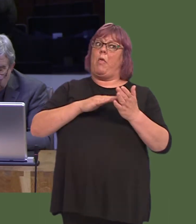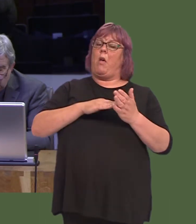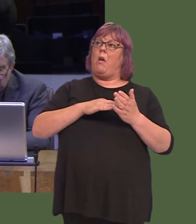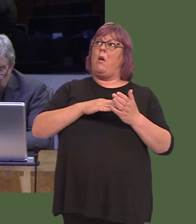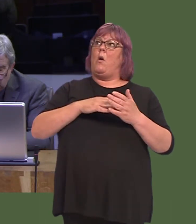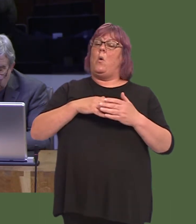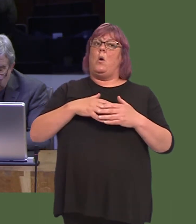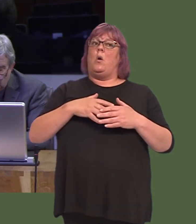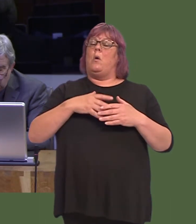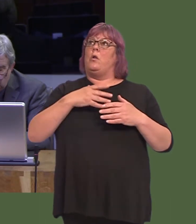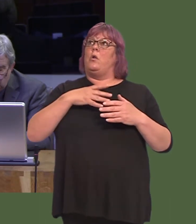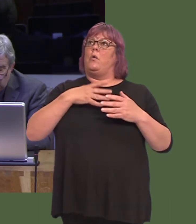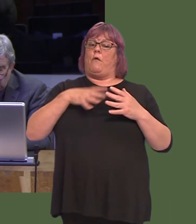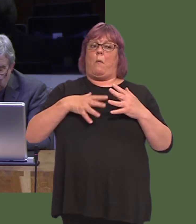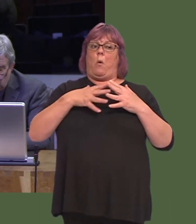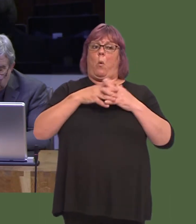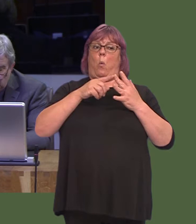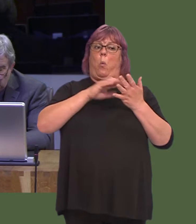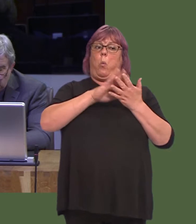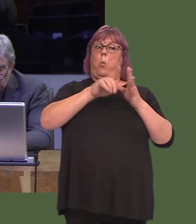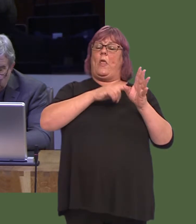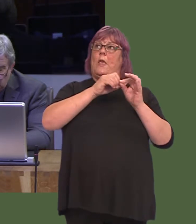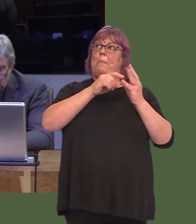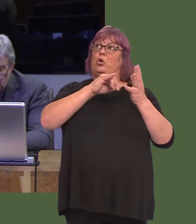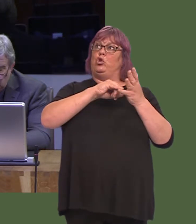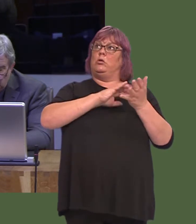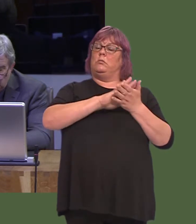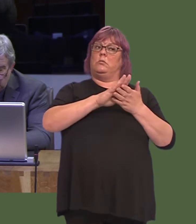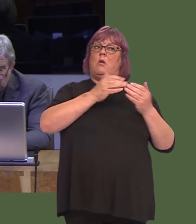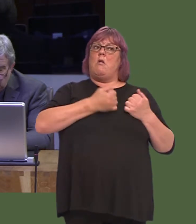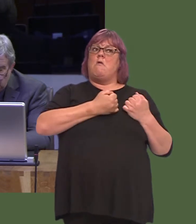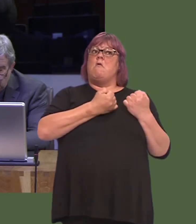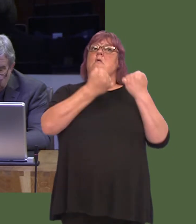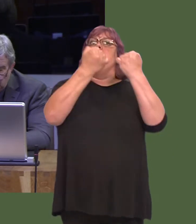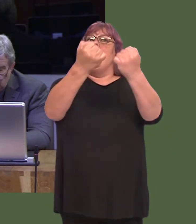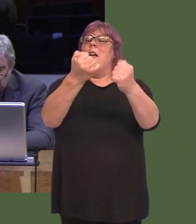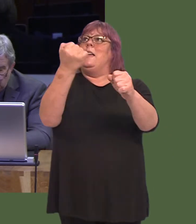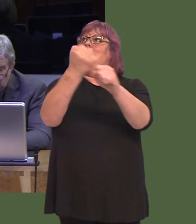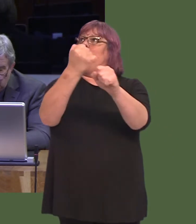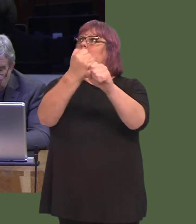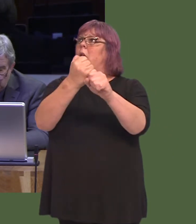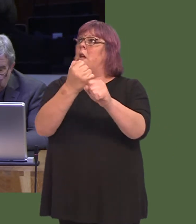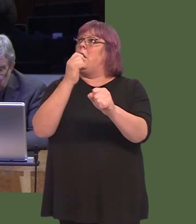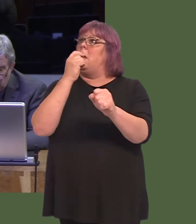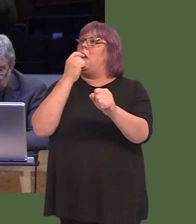A failure to escalateósomething we were told wouldn't be happening when the services were taken from Withybush to Glangwili, of course.